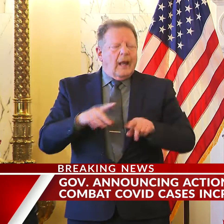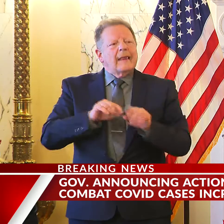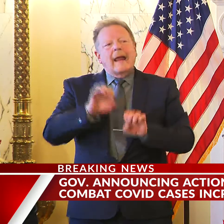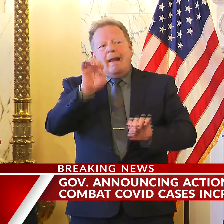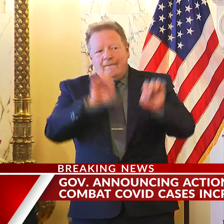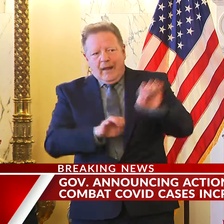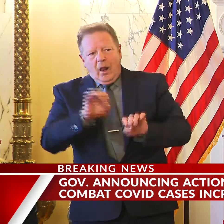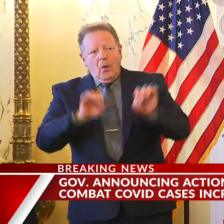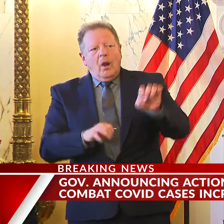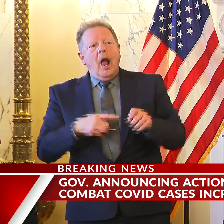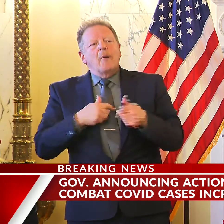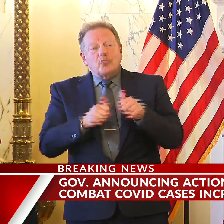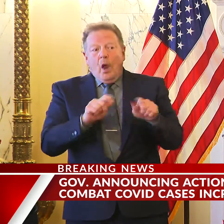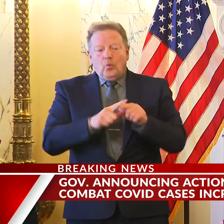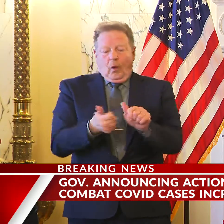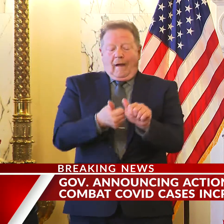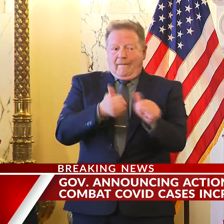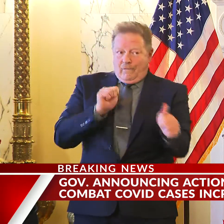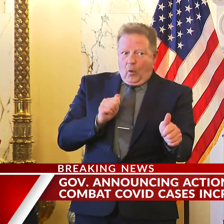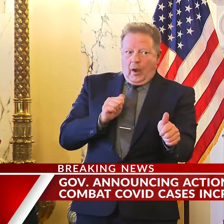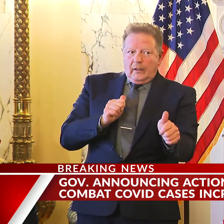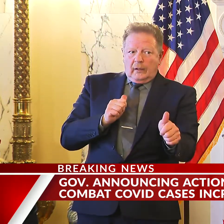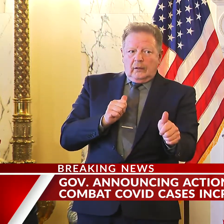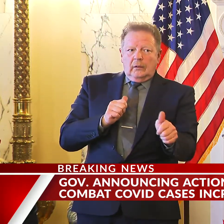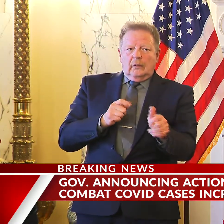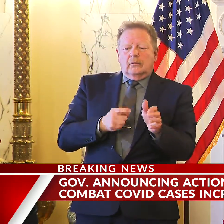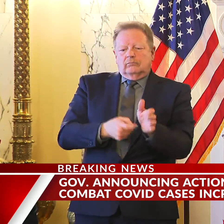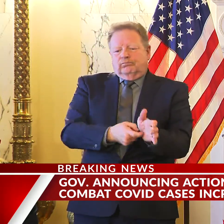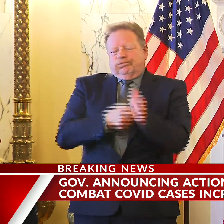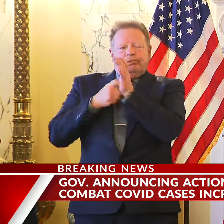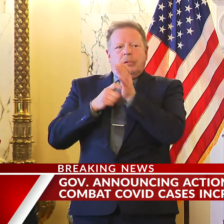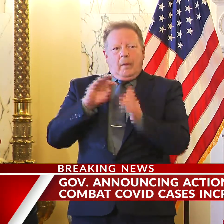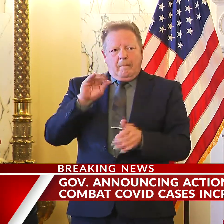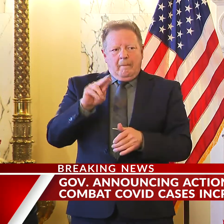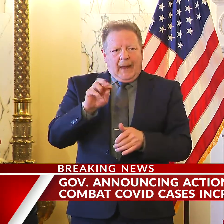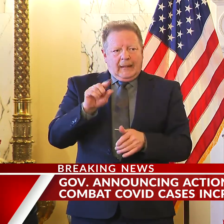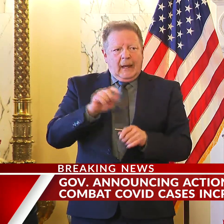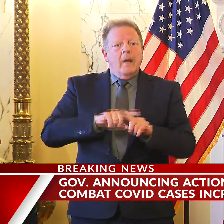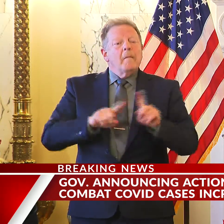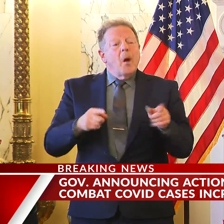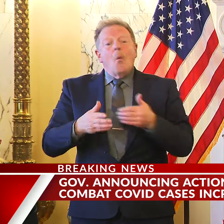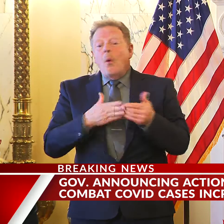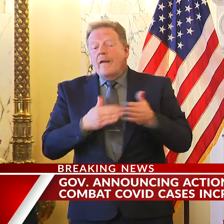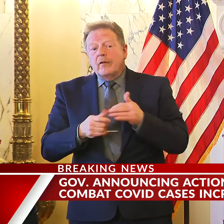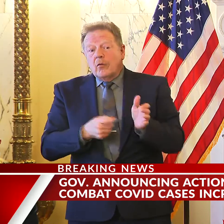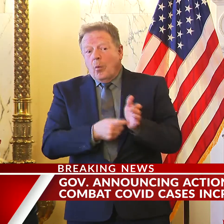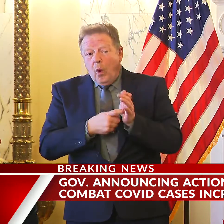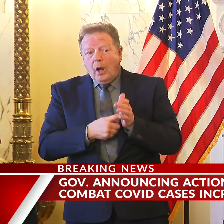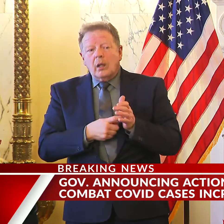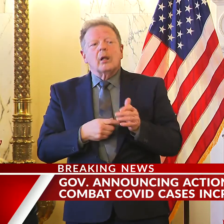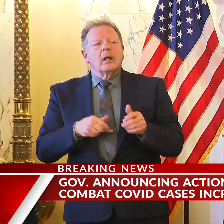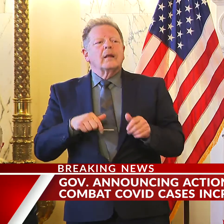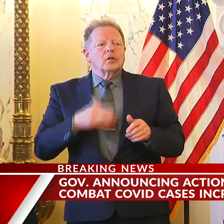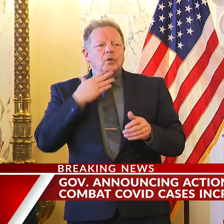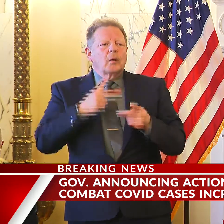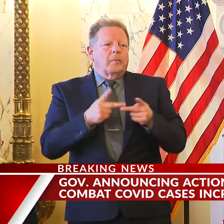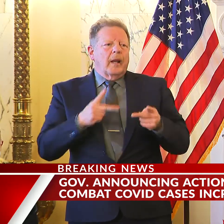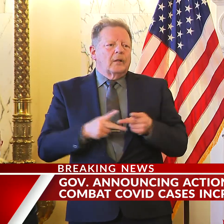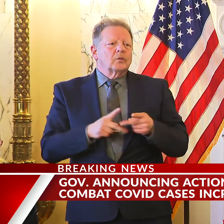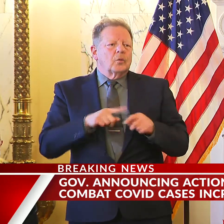STATE RHODE ISLAND. AND WE'RE EXPECTING THE CONTAIN THIS VIRUS IN A WAY THAT WE CAN ONE NOT HAVE TO PUT ANY ADDITIONAL MEASURES IN. BUT AS I'VE SAID MULTIPLE TIMES, WE'LL DO WHAT